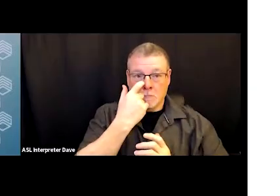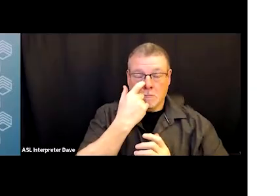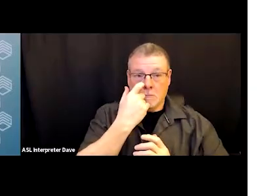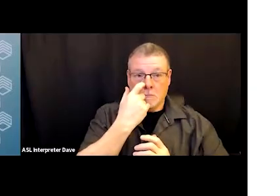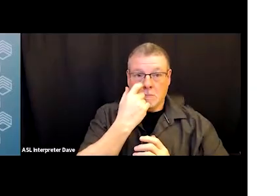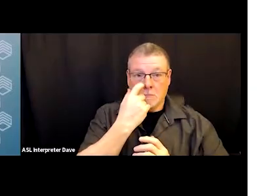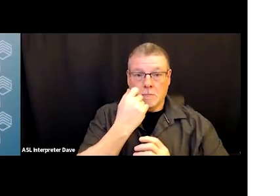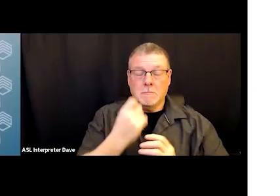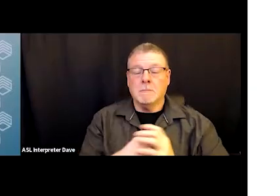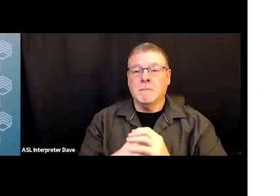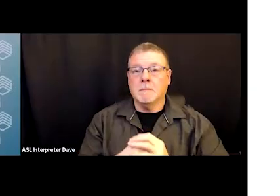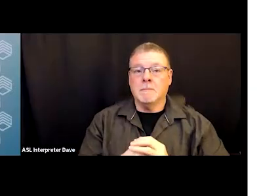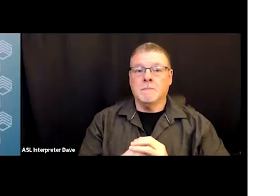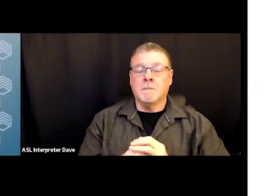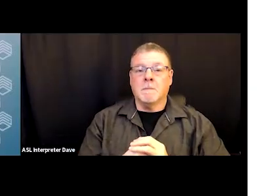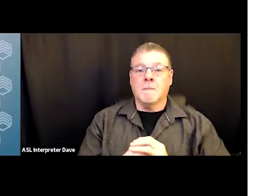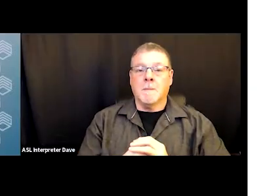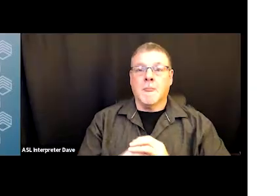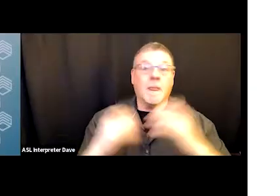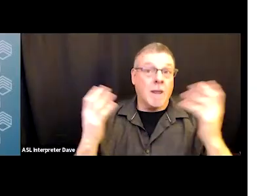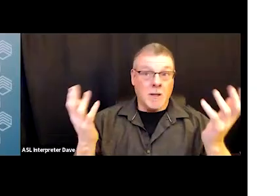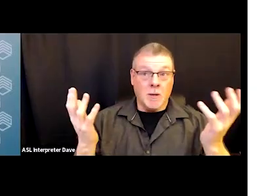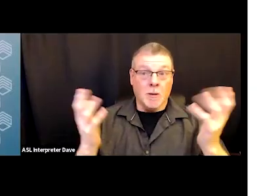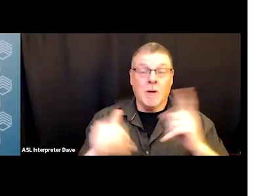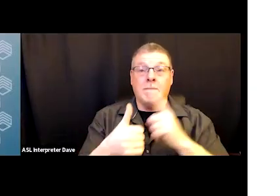And so we first ensure